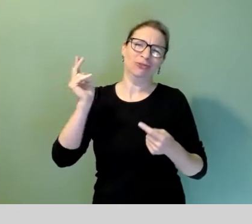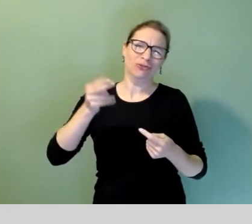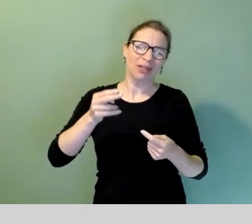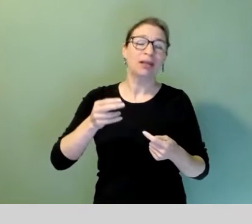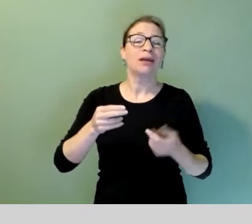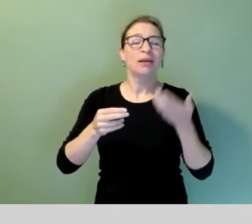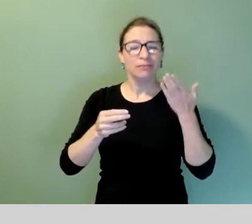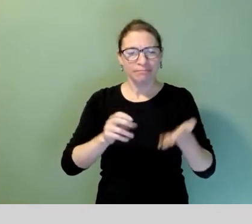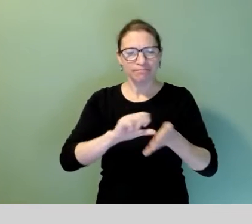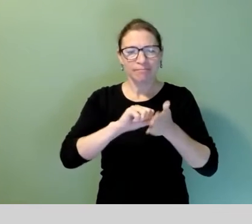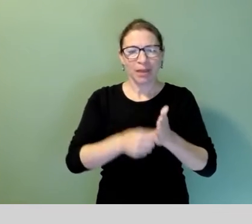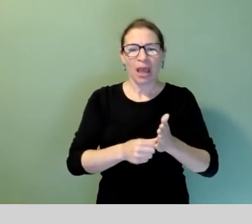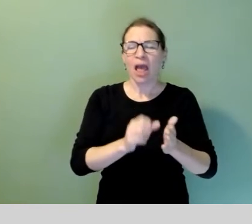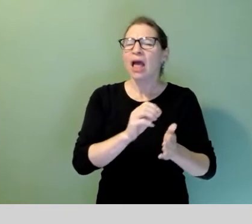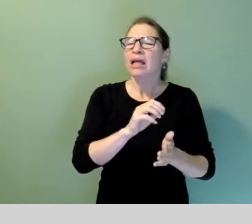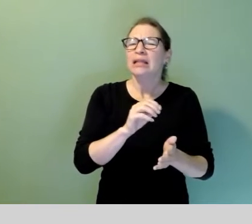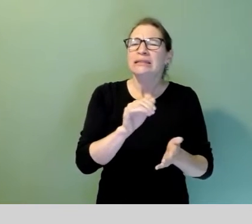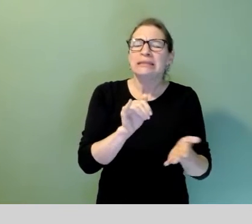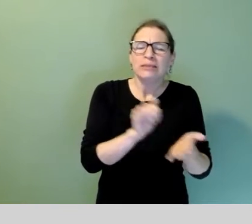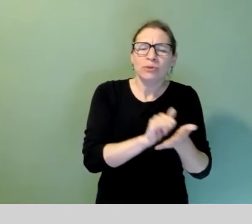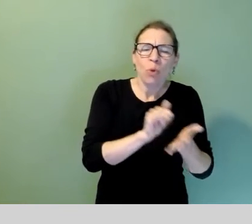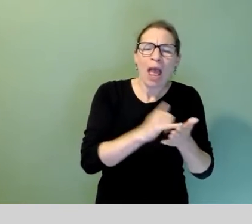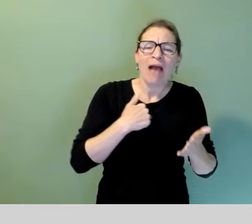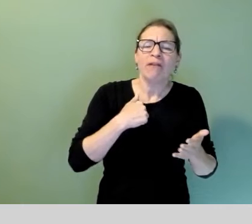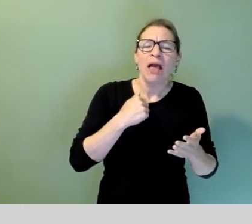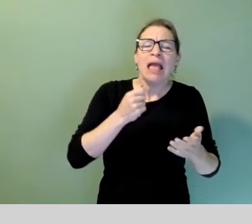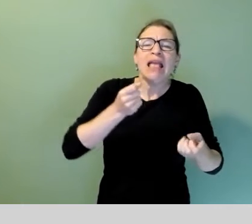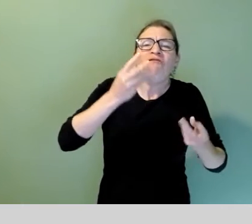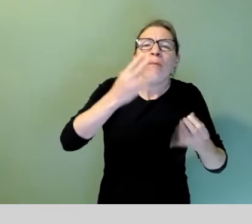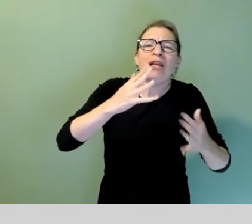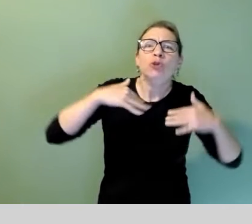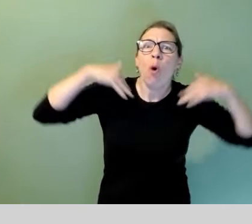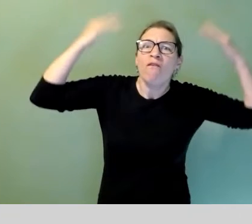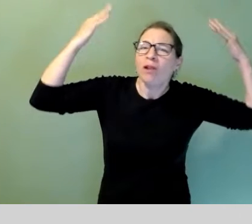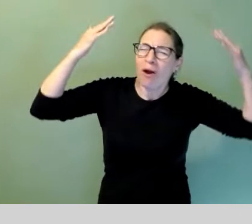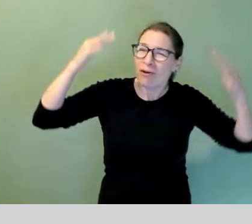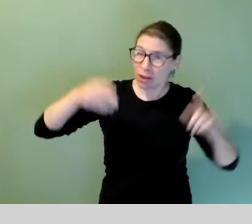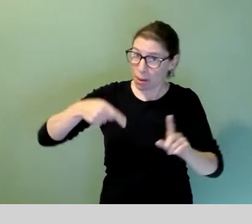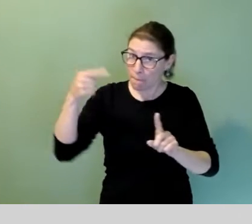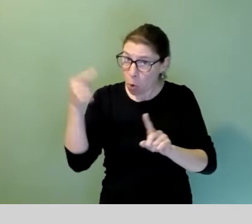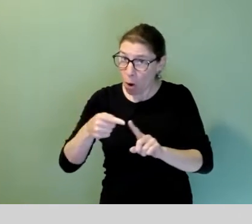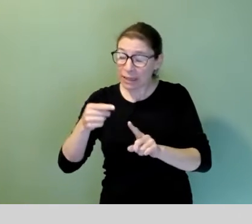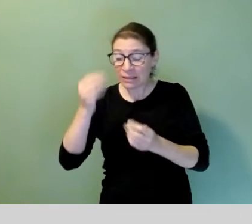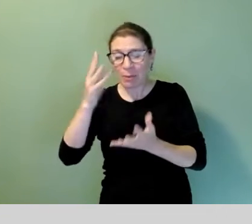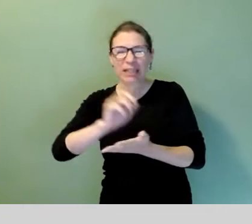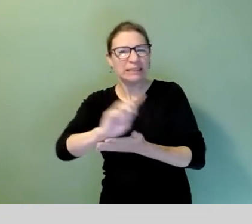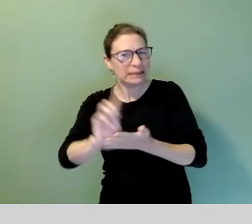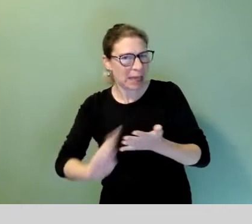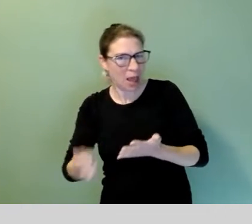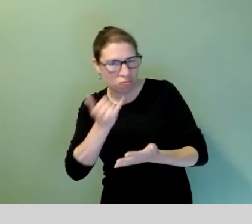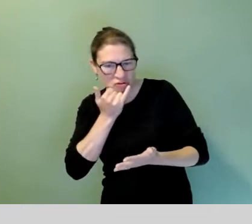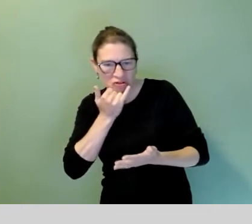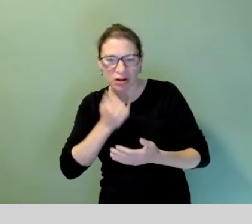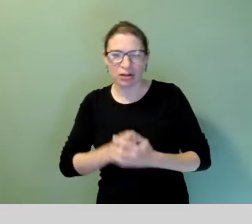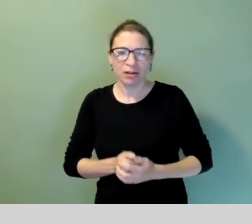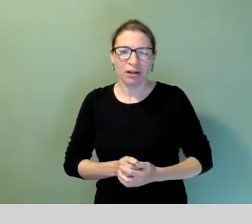And this again, highlights the point that if you're able to design things properly, you're able to convey